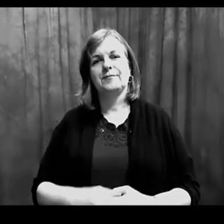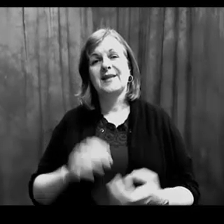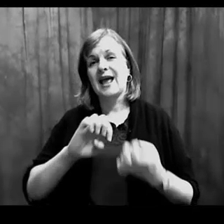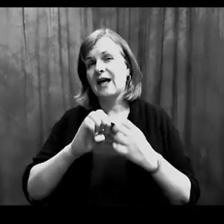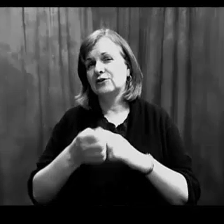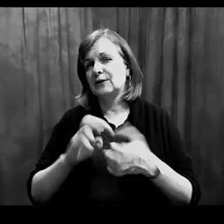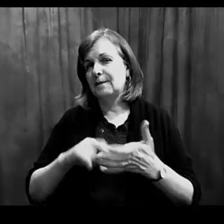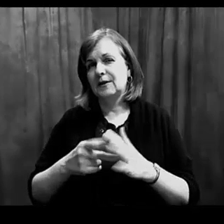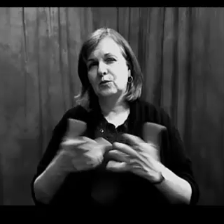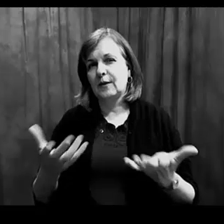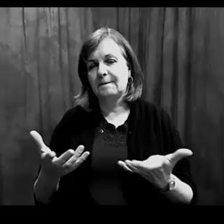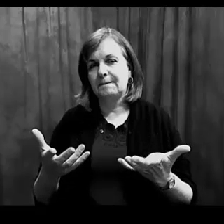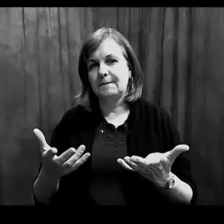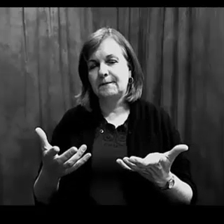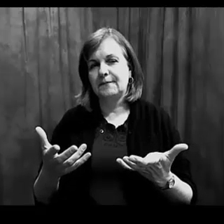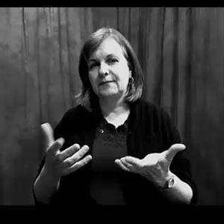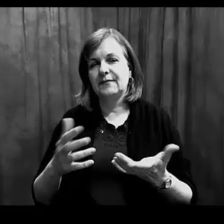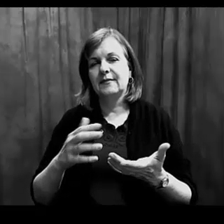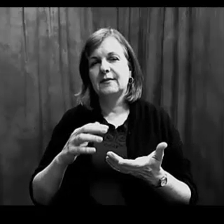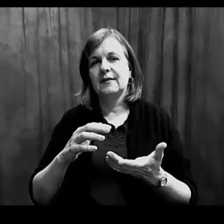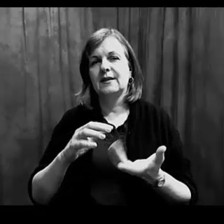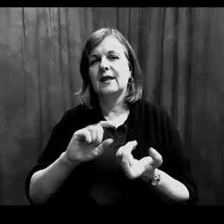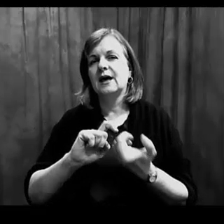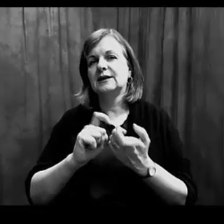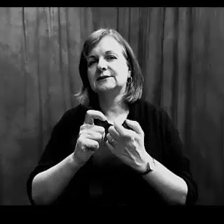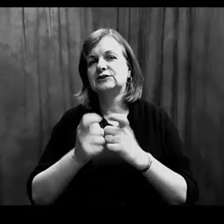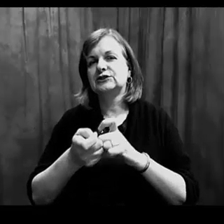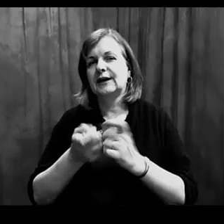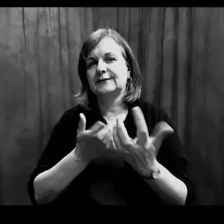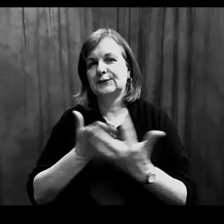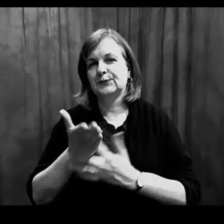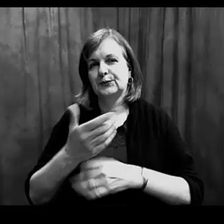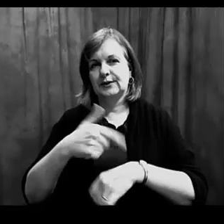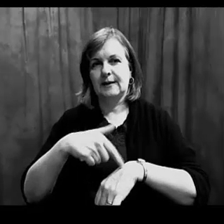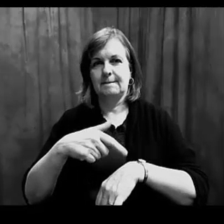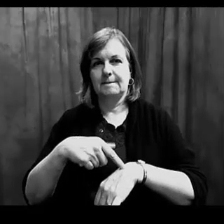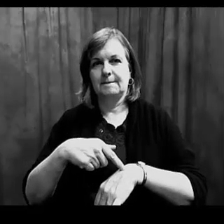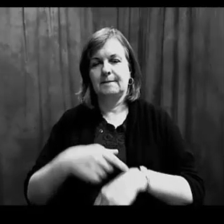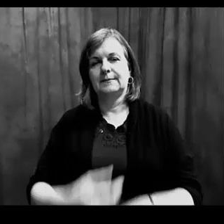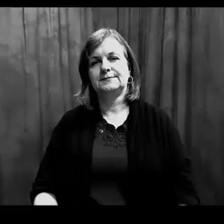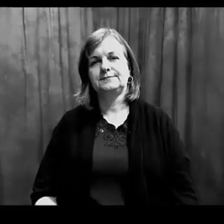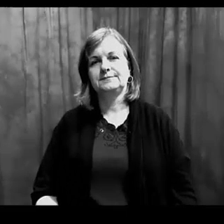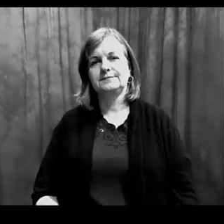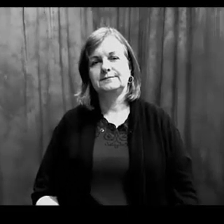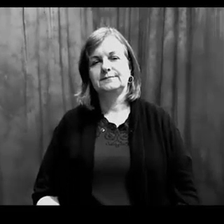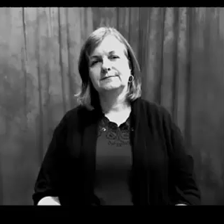and evolution is simply change over